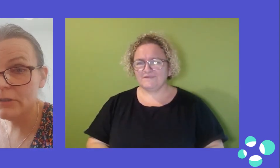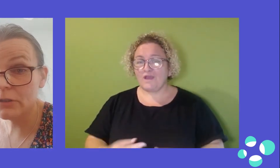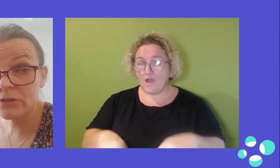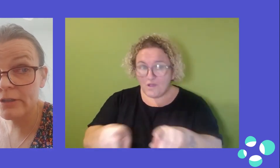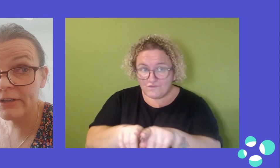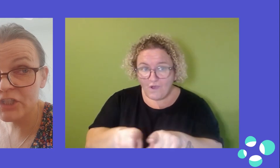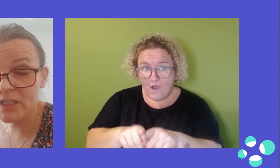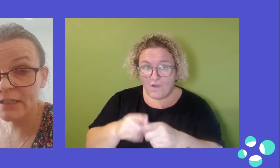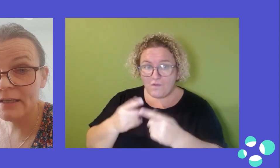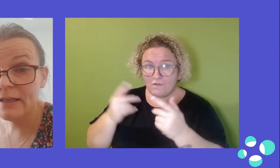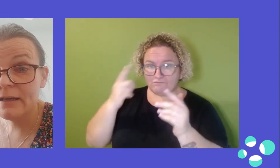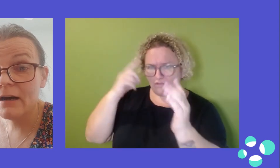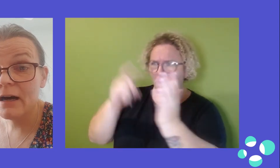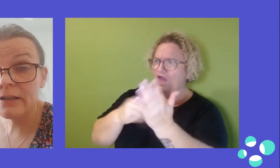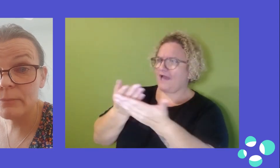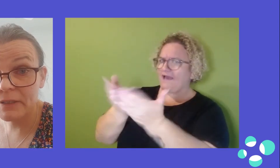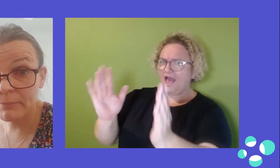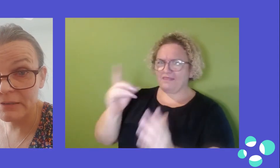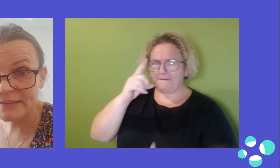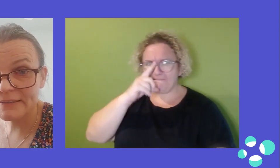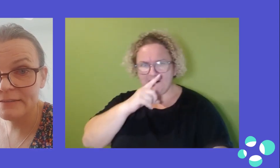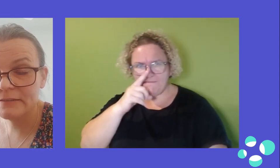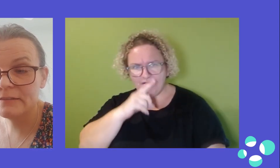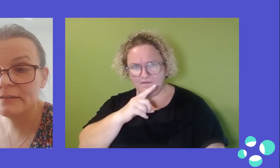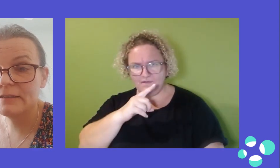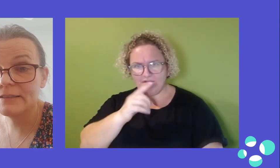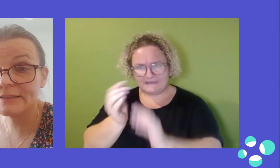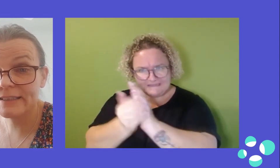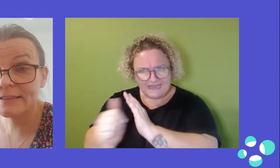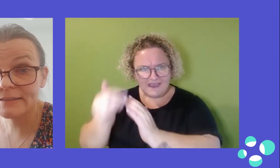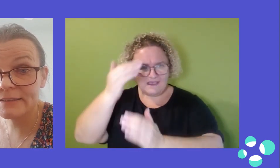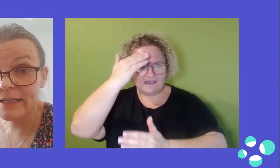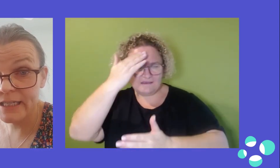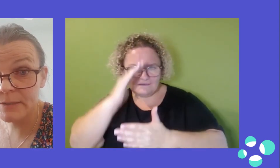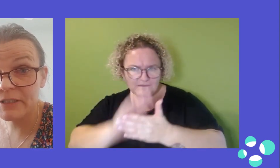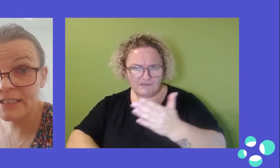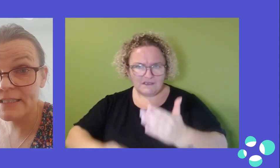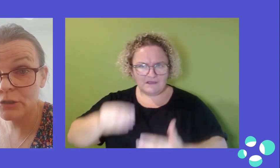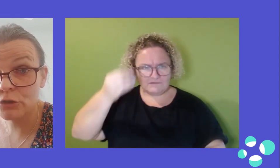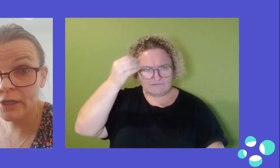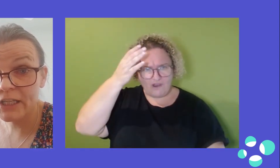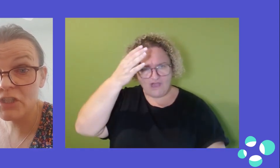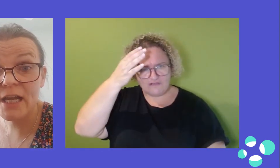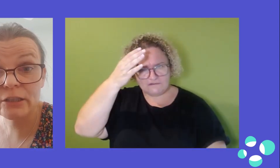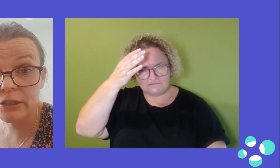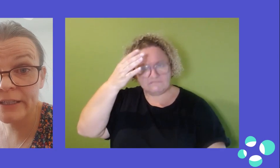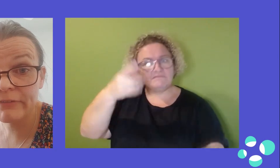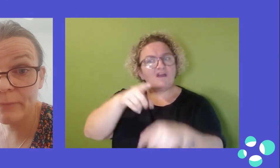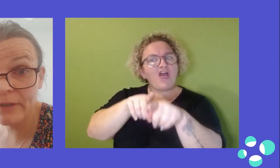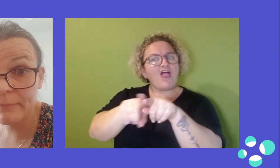acknowledging other people's skills, expertise and knowledge and learning from them.